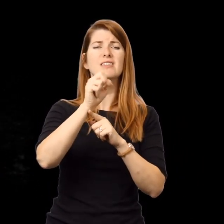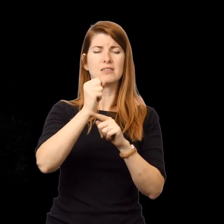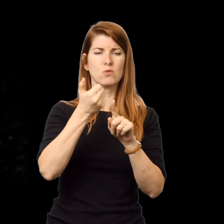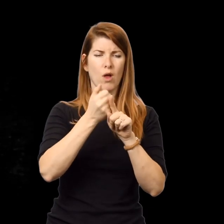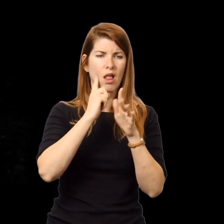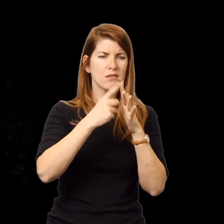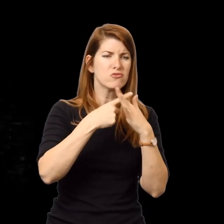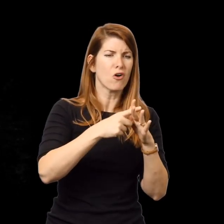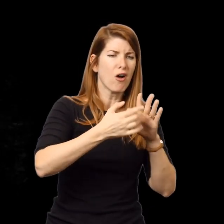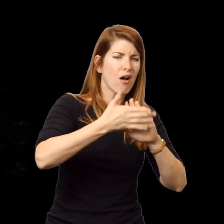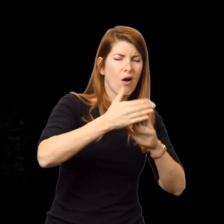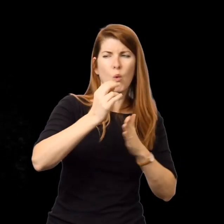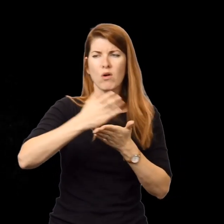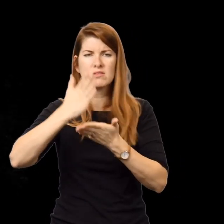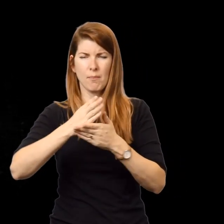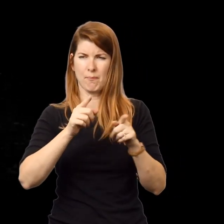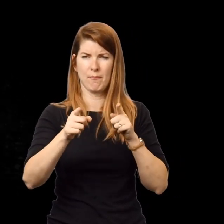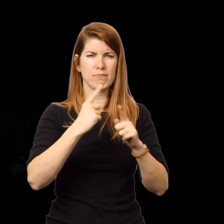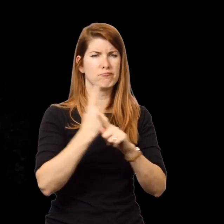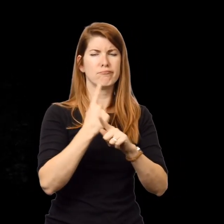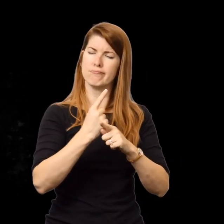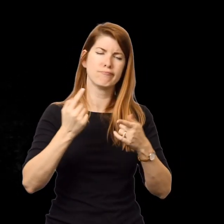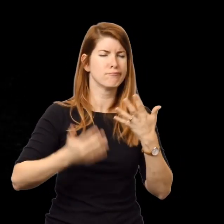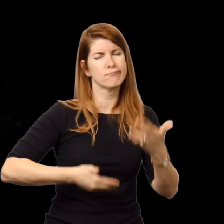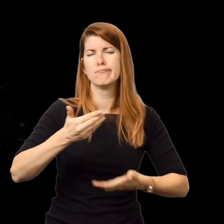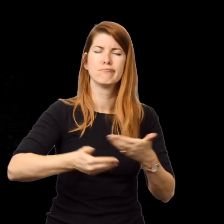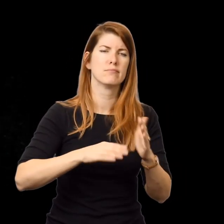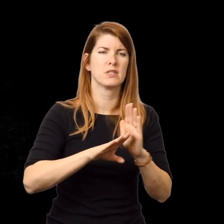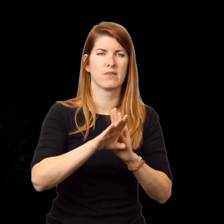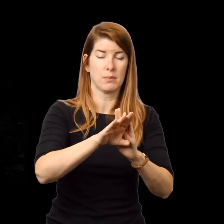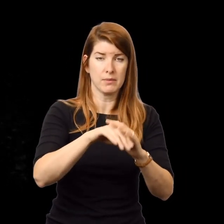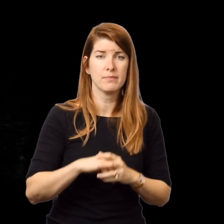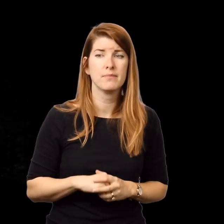or off as they're supposed to, and development continues as it should.